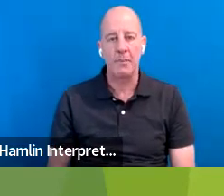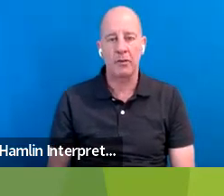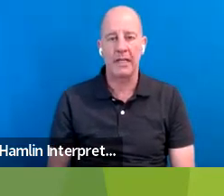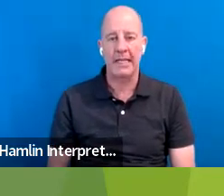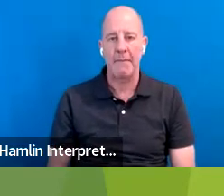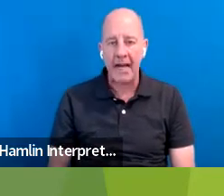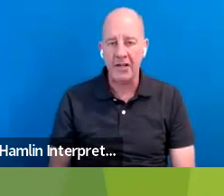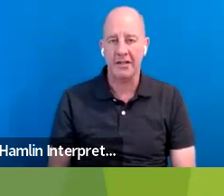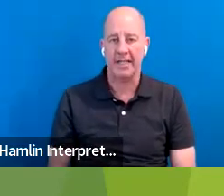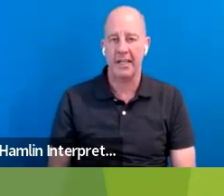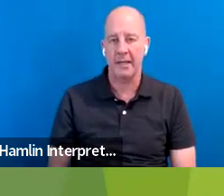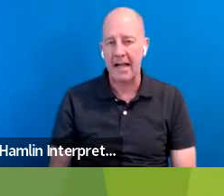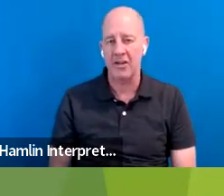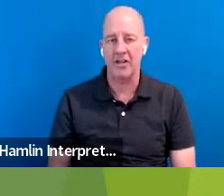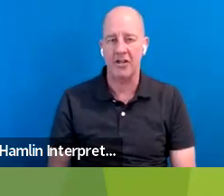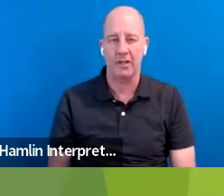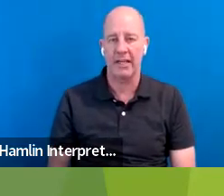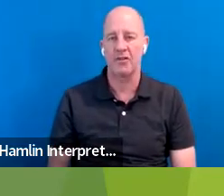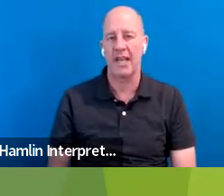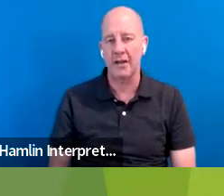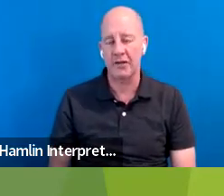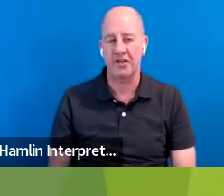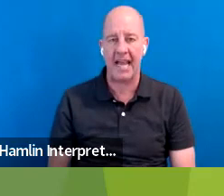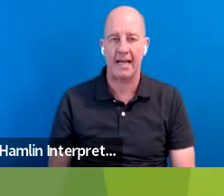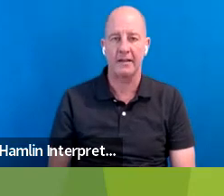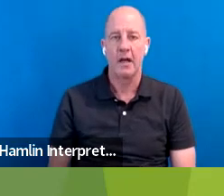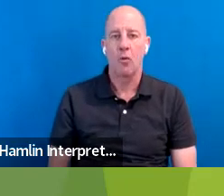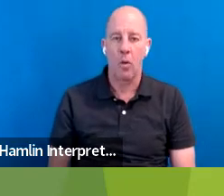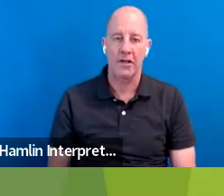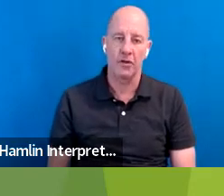So people can imagine, like an imagination of the language, they understand what you're